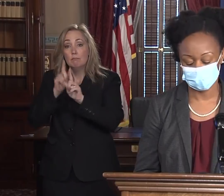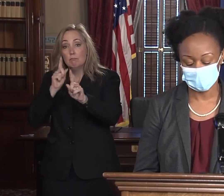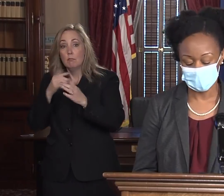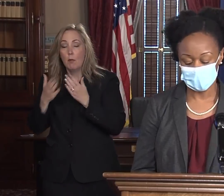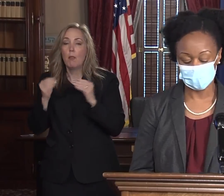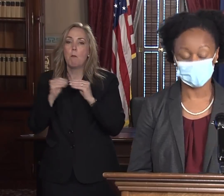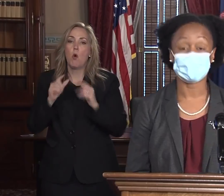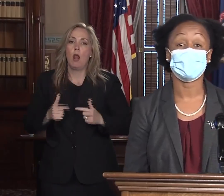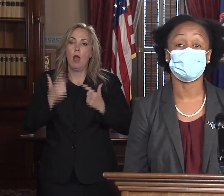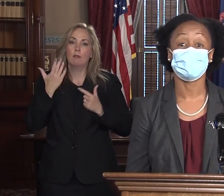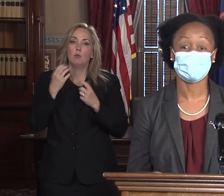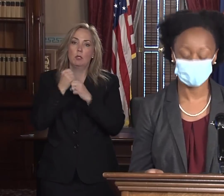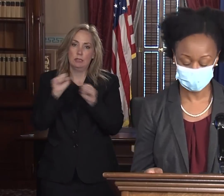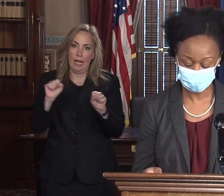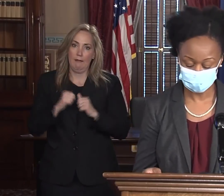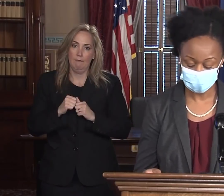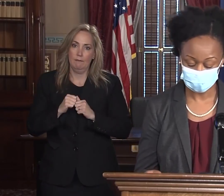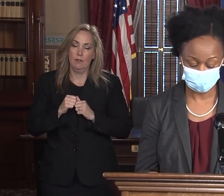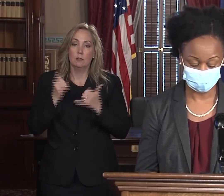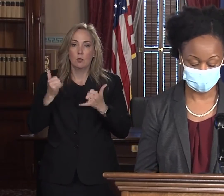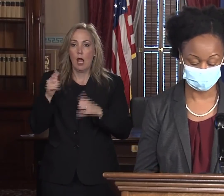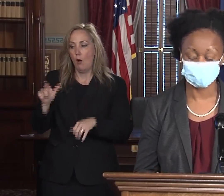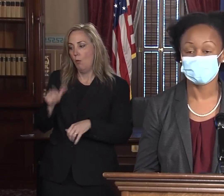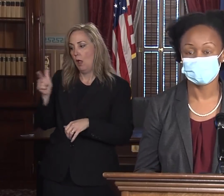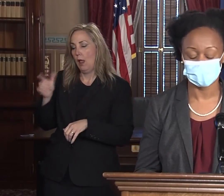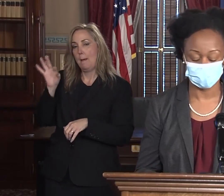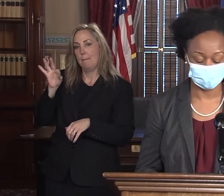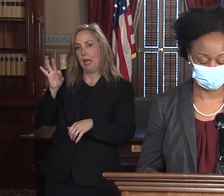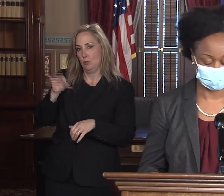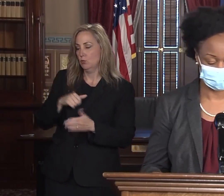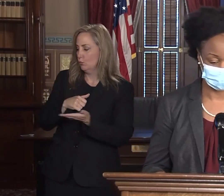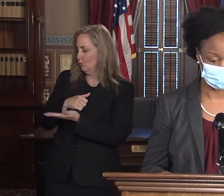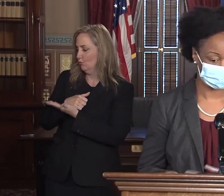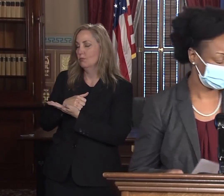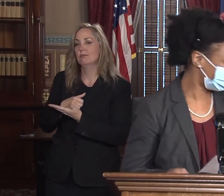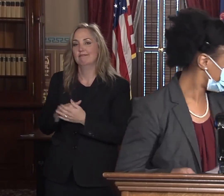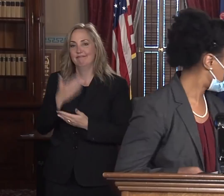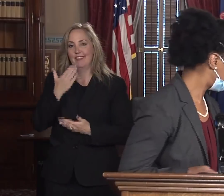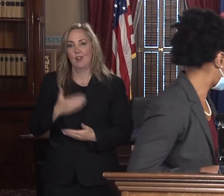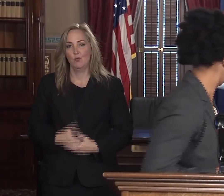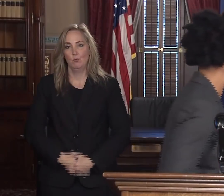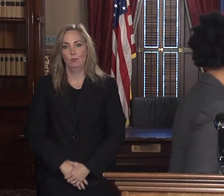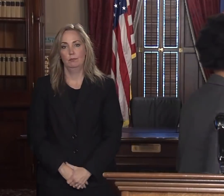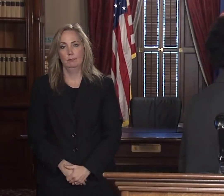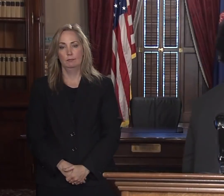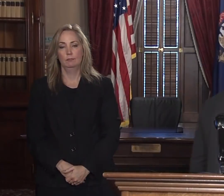TOGETHER AND DO THE RIGHT THING, THE EASIER THIS WILL BE AND THE MORE LIVES THAT WILL BE SAVED.